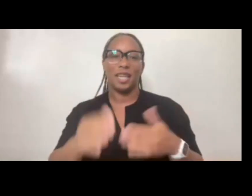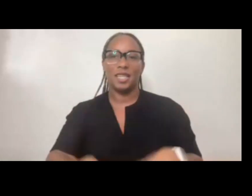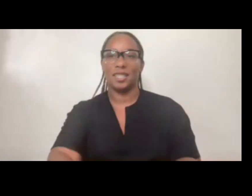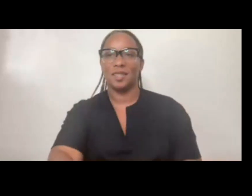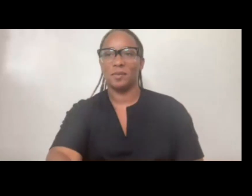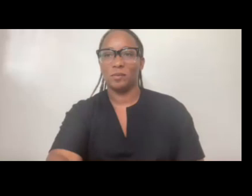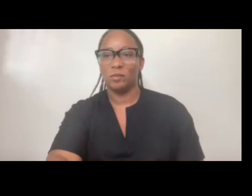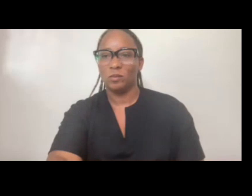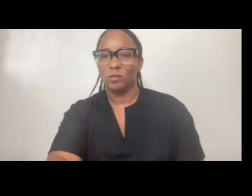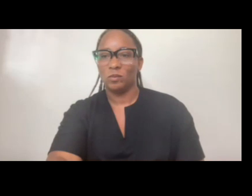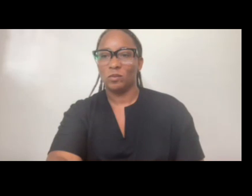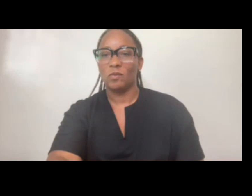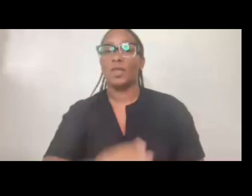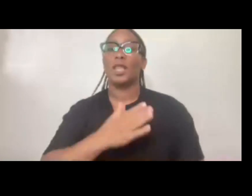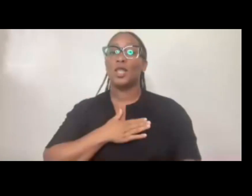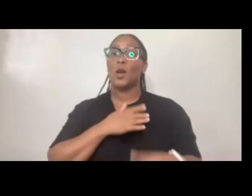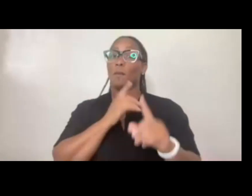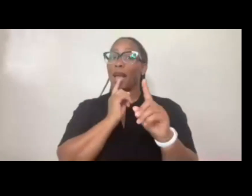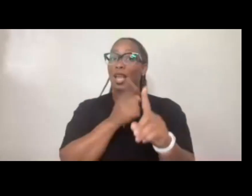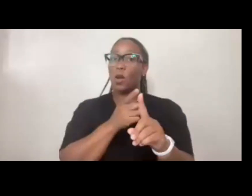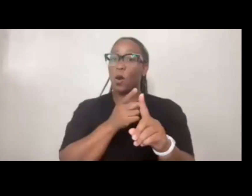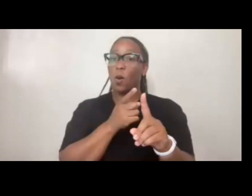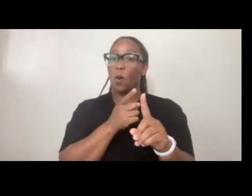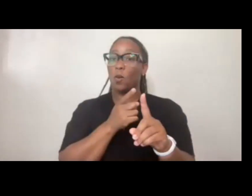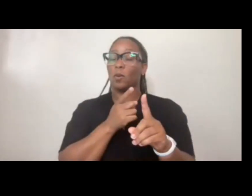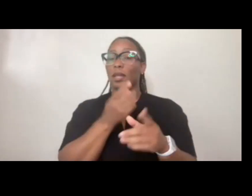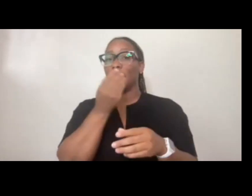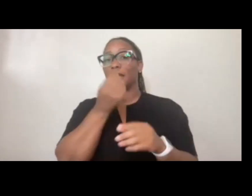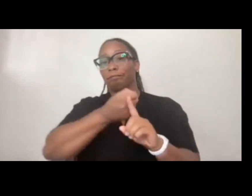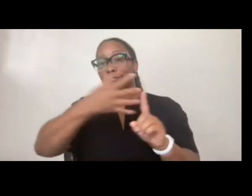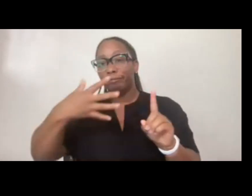So my goal is to tell you a little bit about ASA,